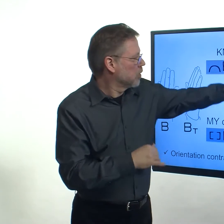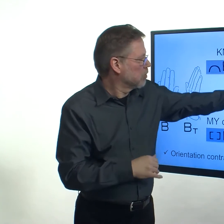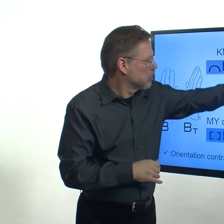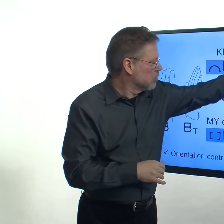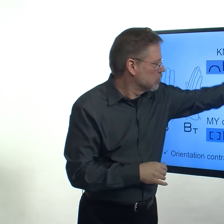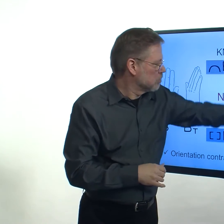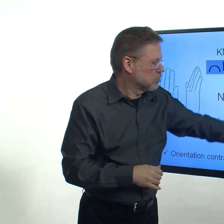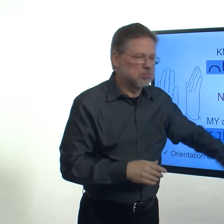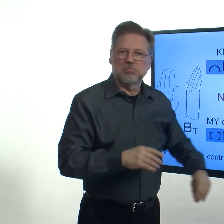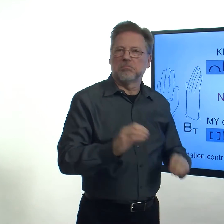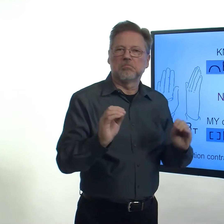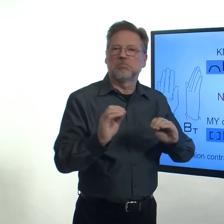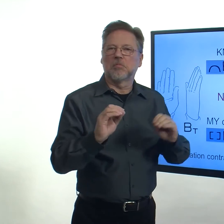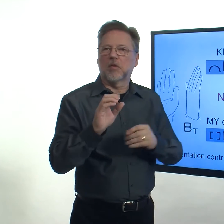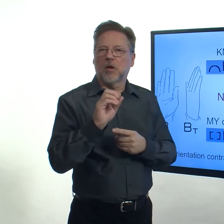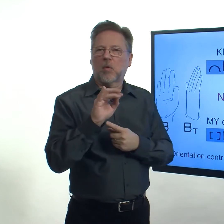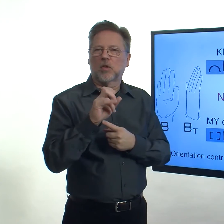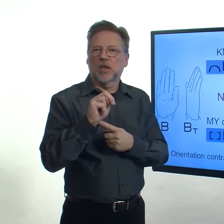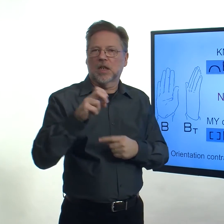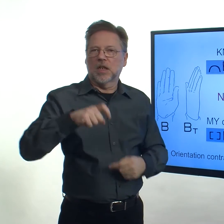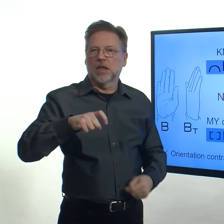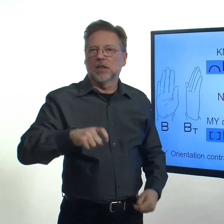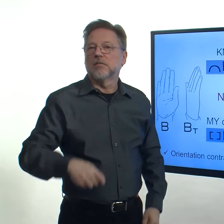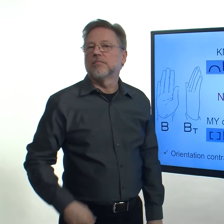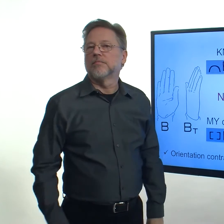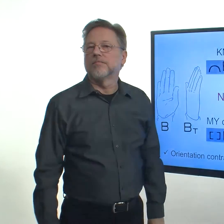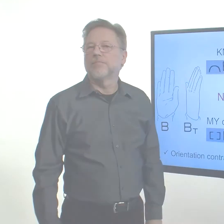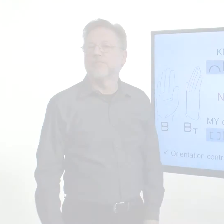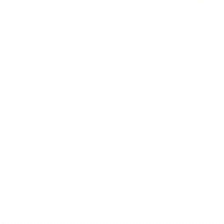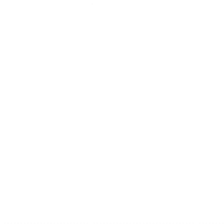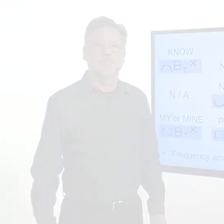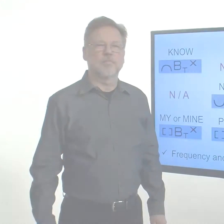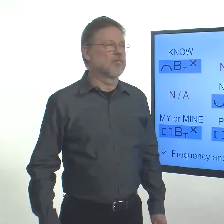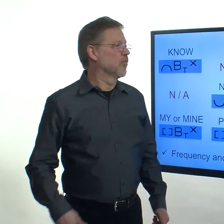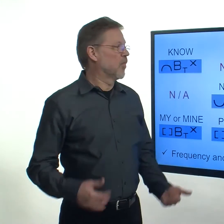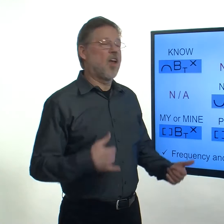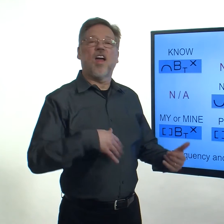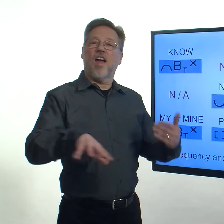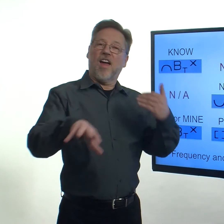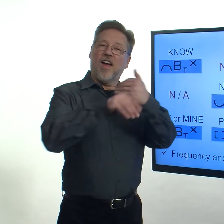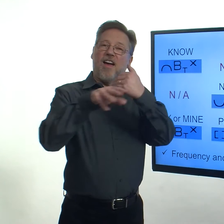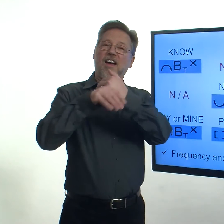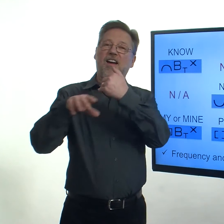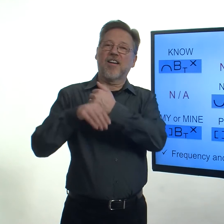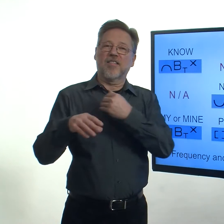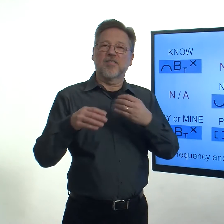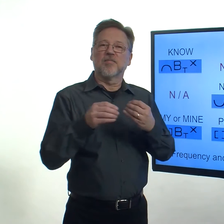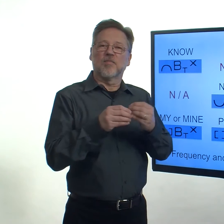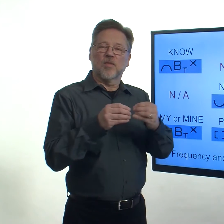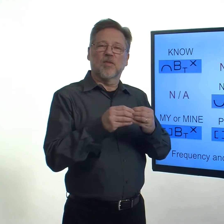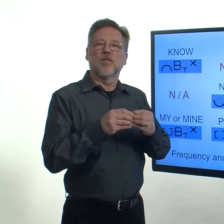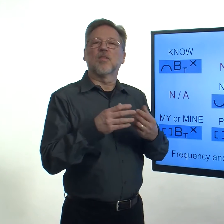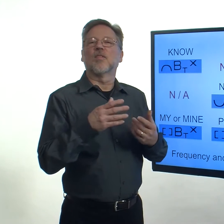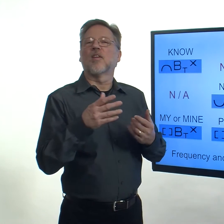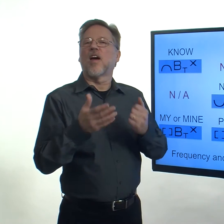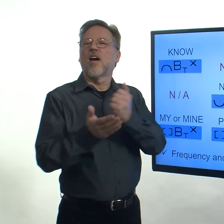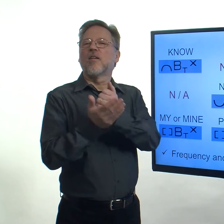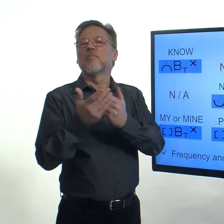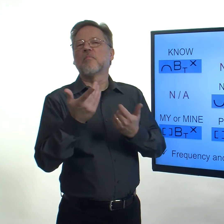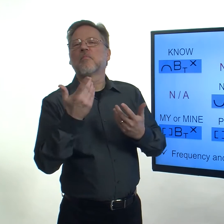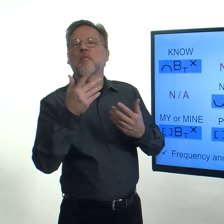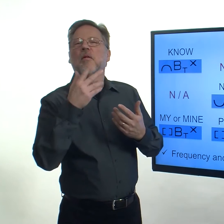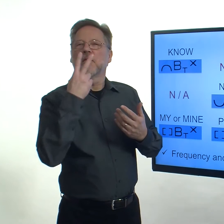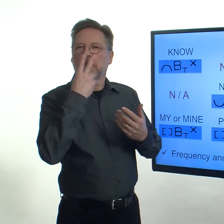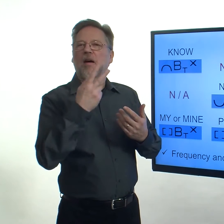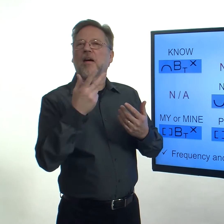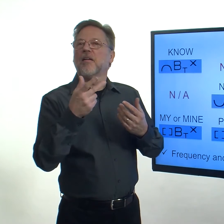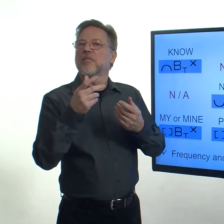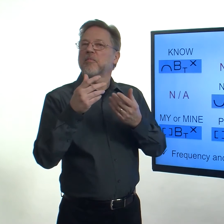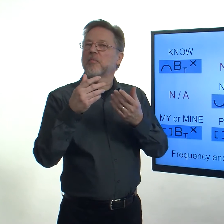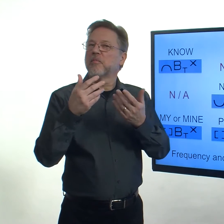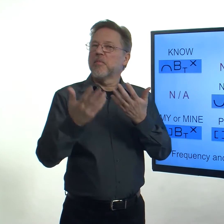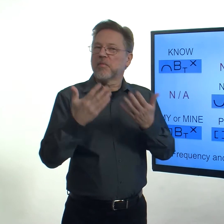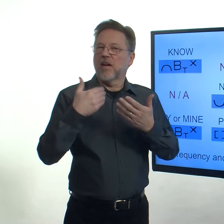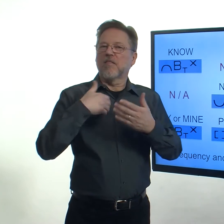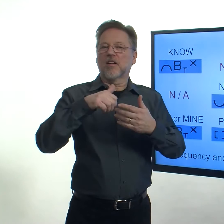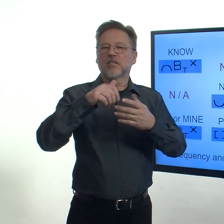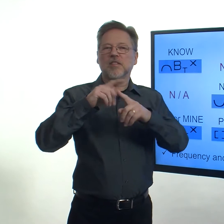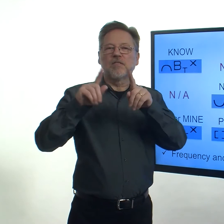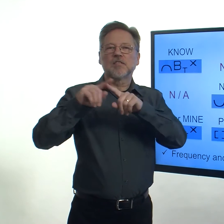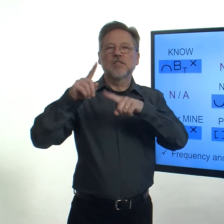why these signs don’t have diacritics; no orientation is needed. I’ve added several